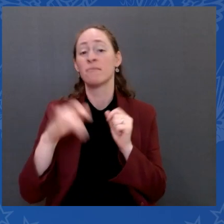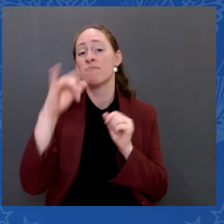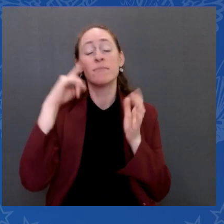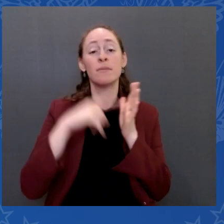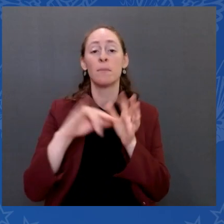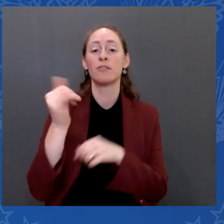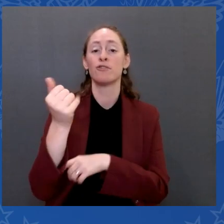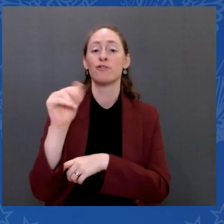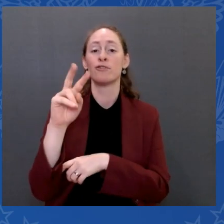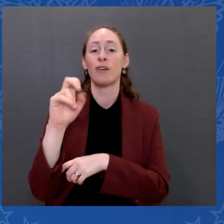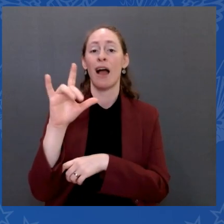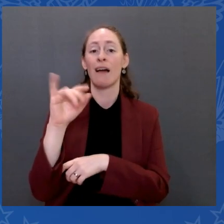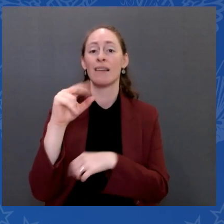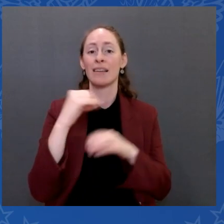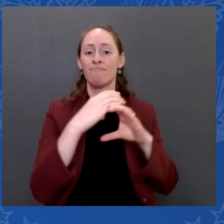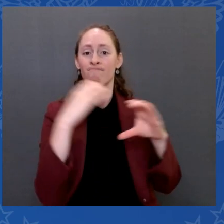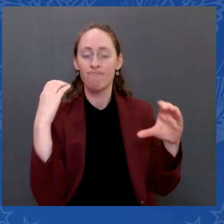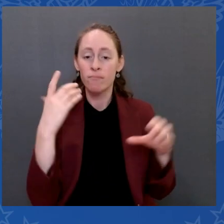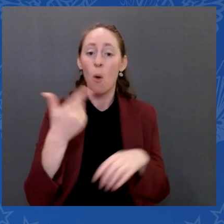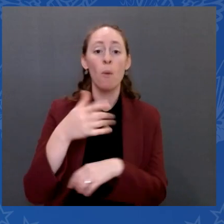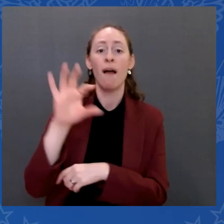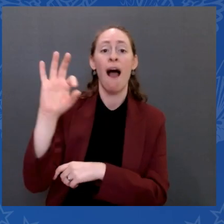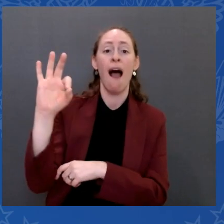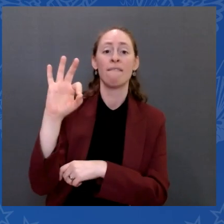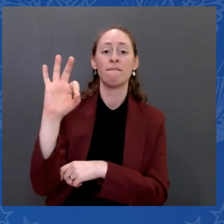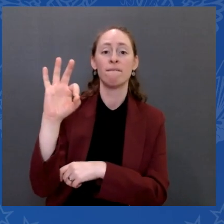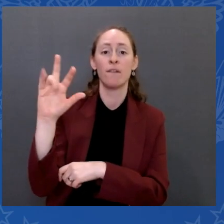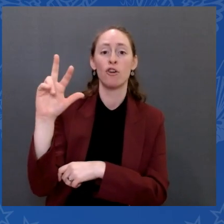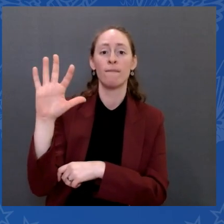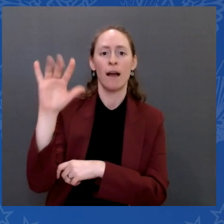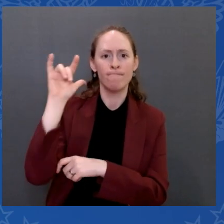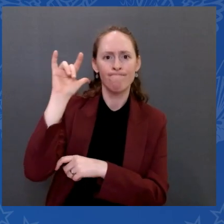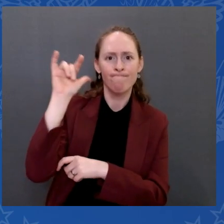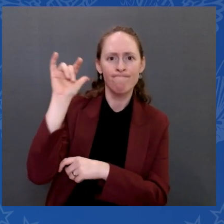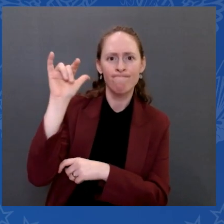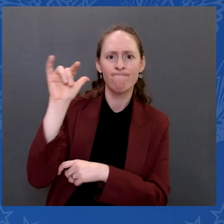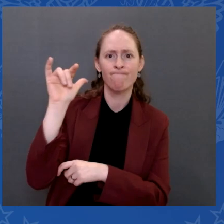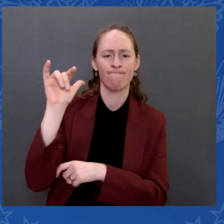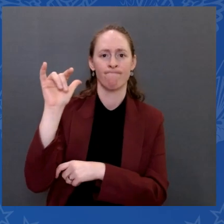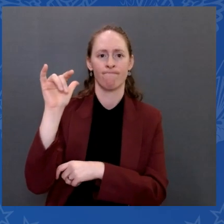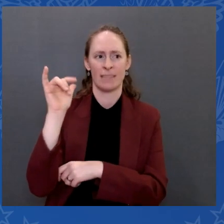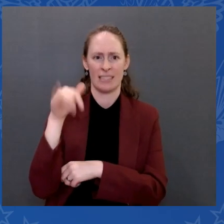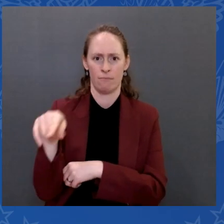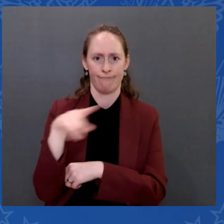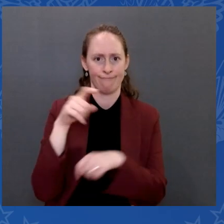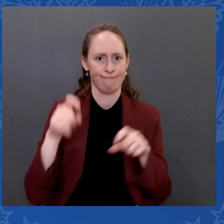puts out to our nuclear weapons forces; and, of course, as we look ahead to the future